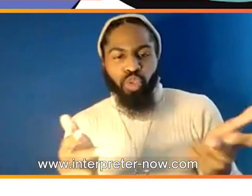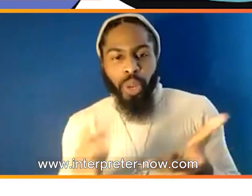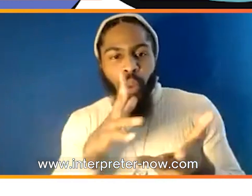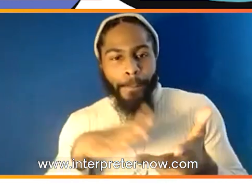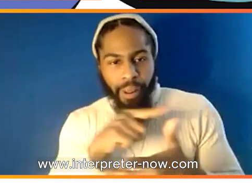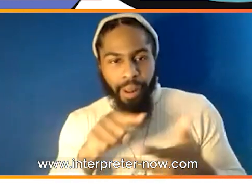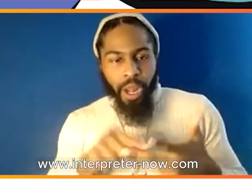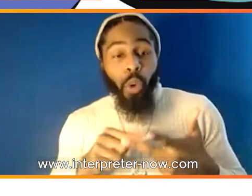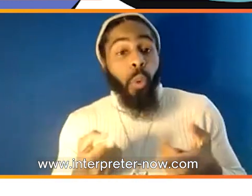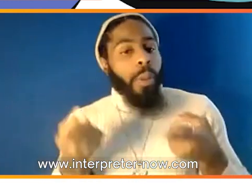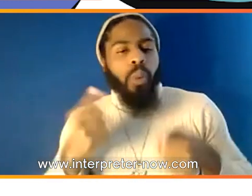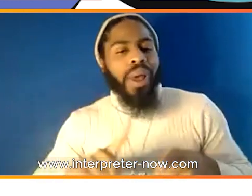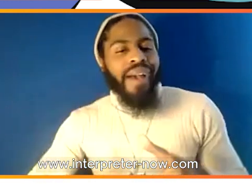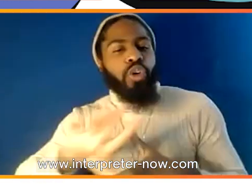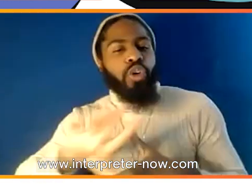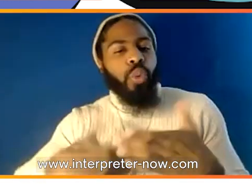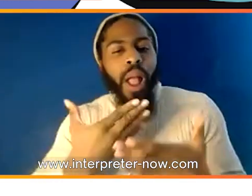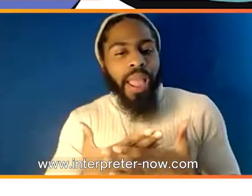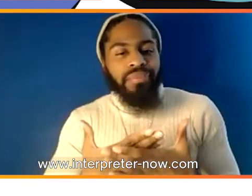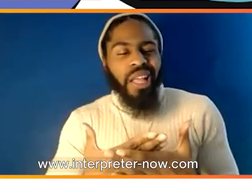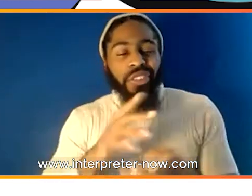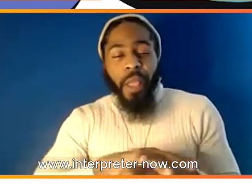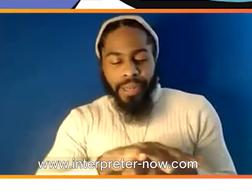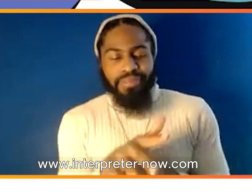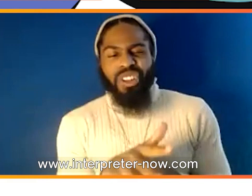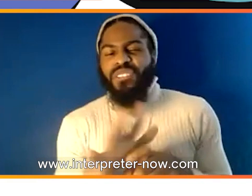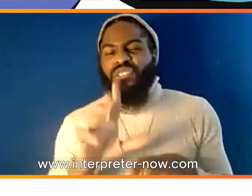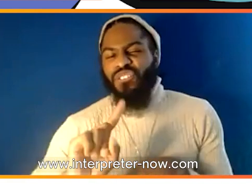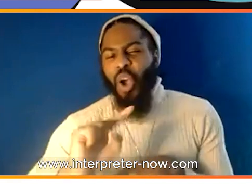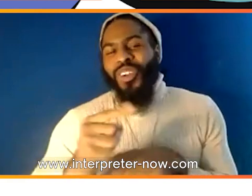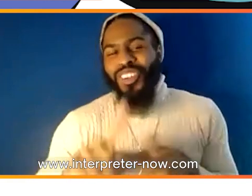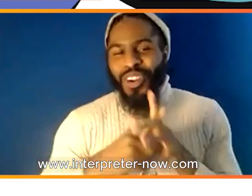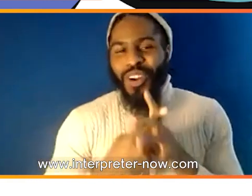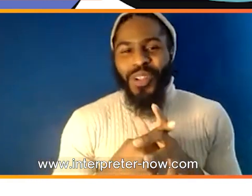got there, it was right at the start of the pandemic. It was a big company, AWS. A lot